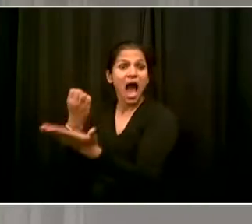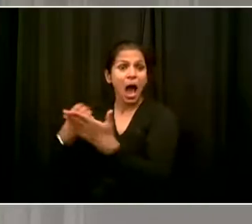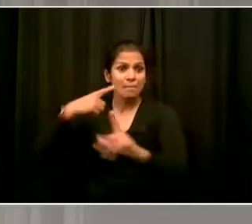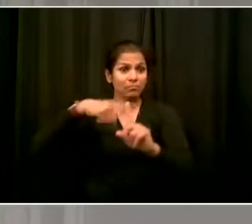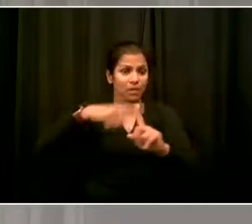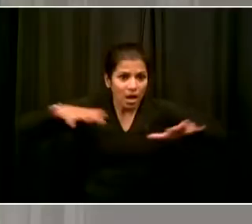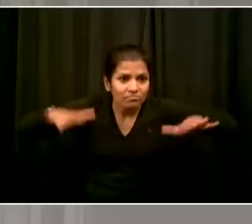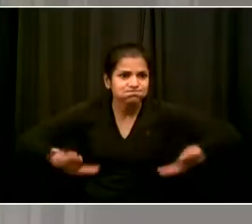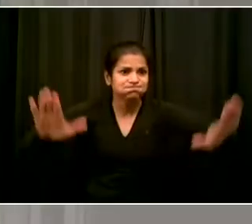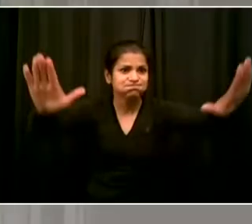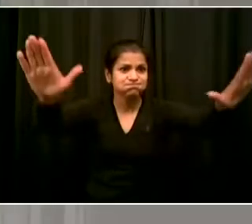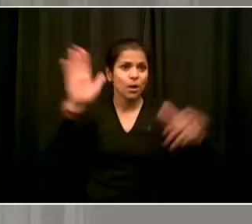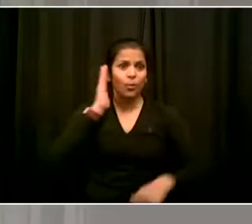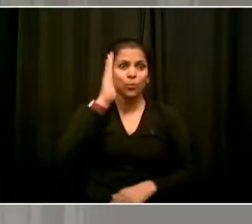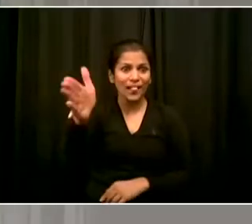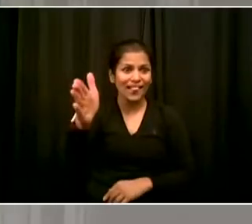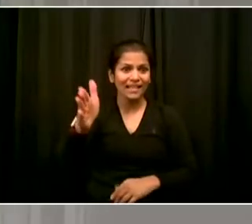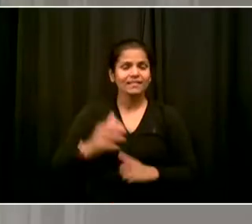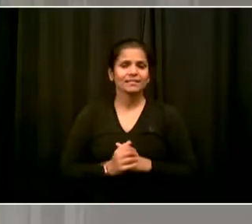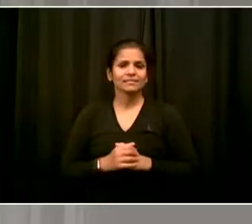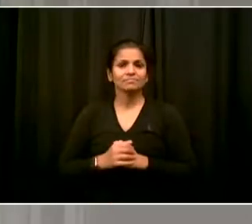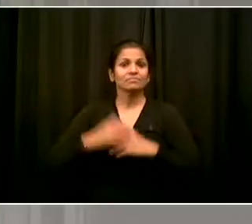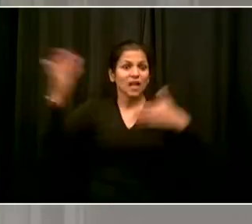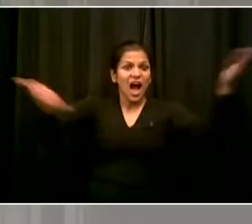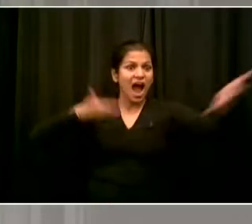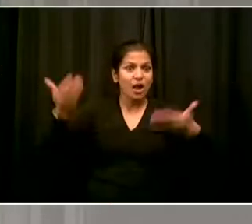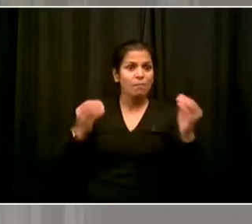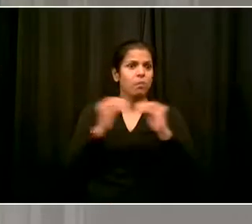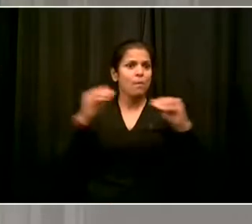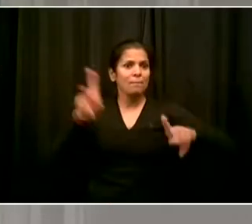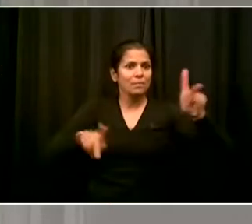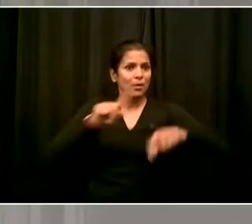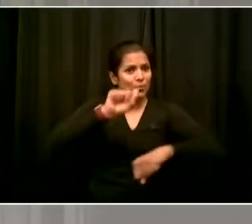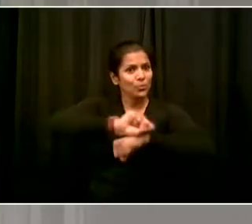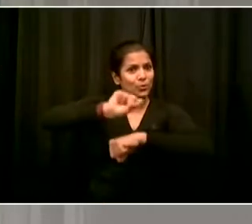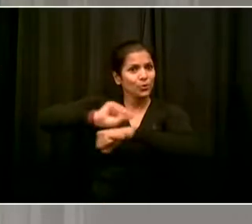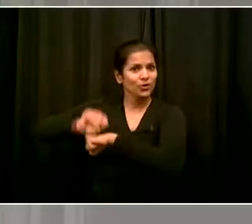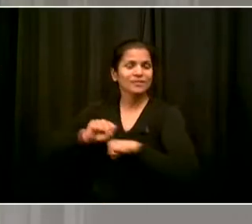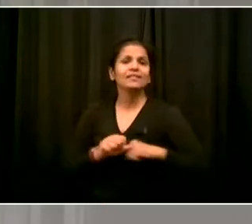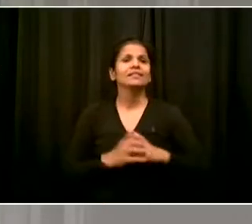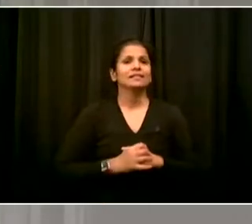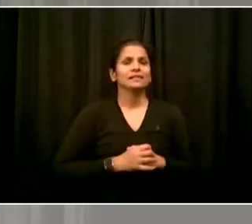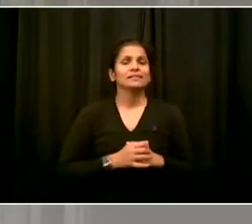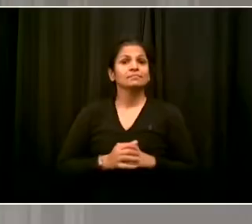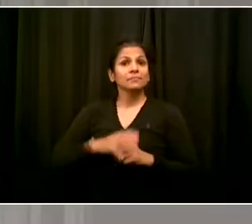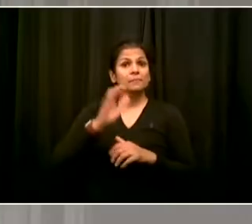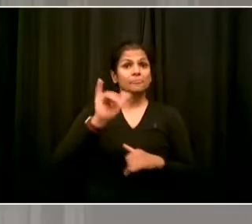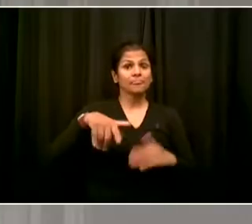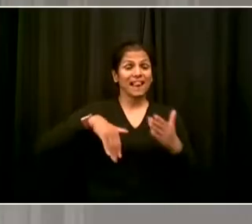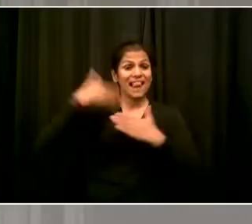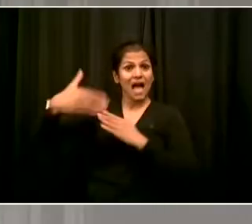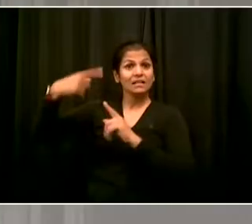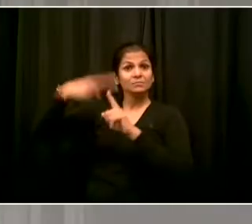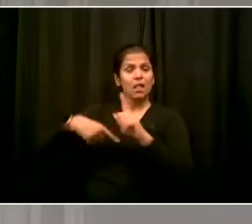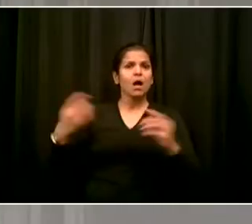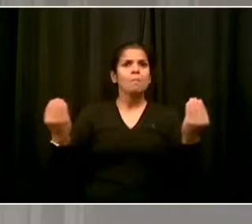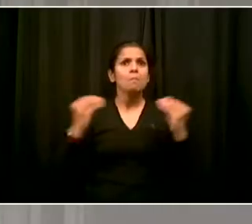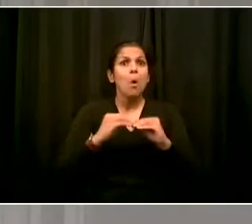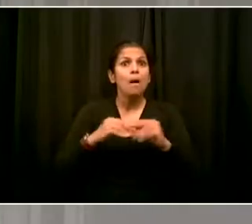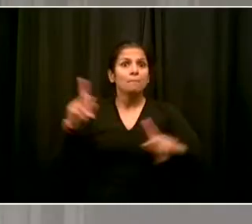TO DEVELOP THIS INSTITUTE, THE CITY WILLUP SPOPORT ITS INITIAL HOME AT THE ALEXANDRIA CENTER,